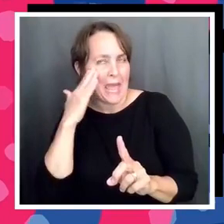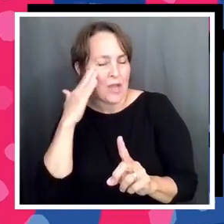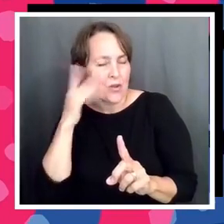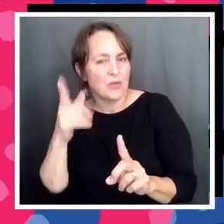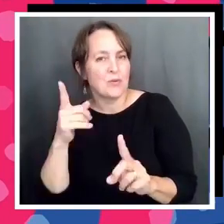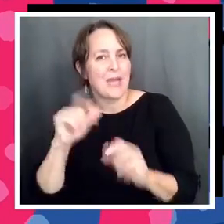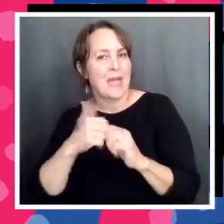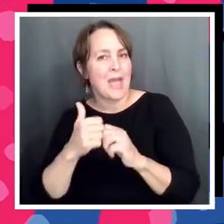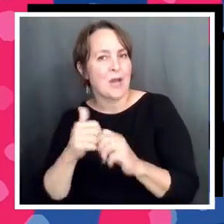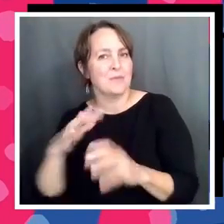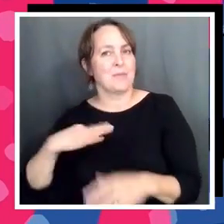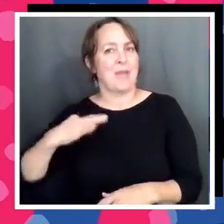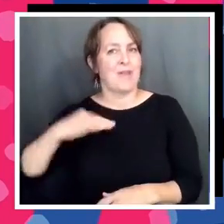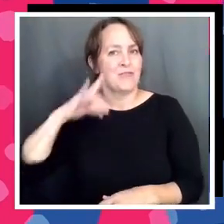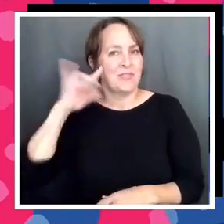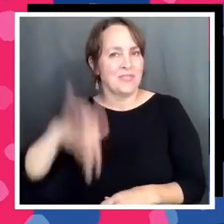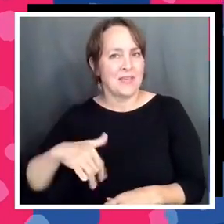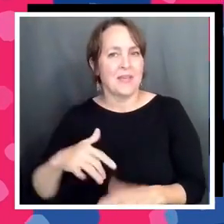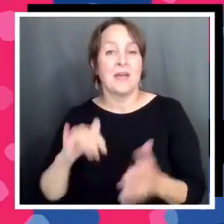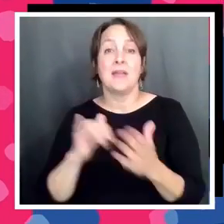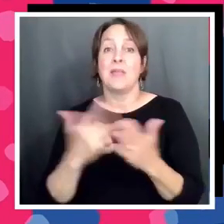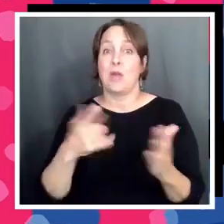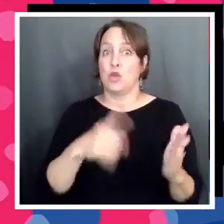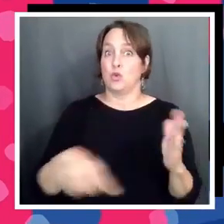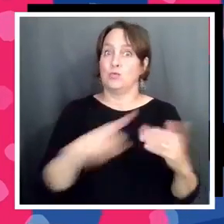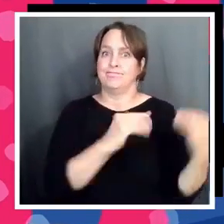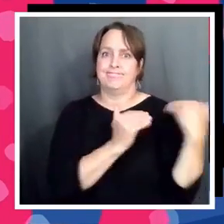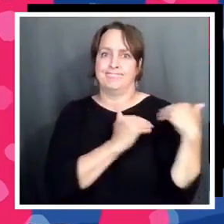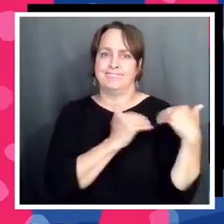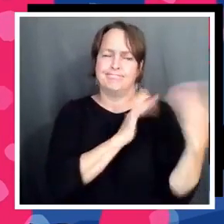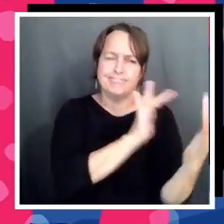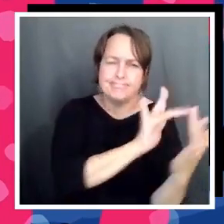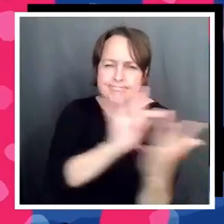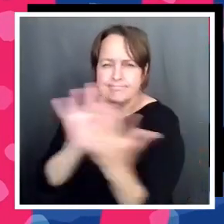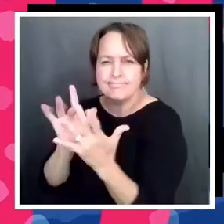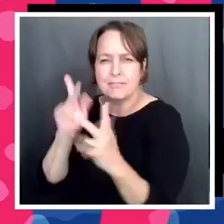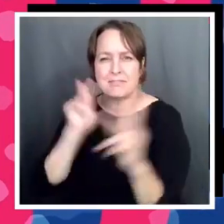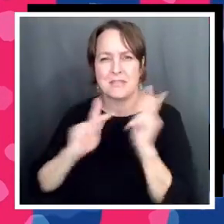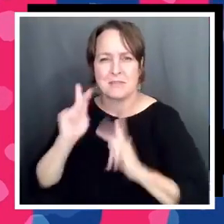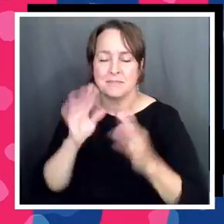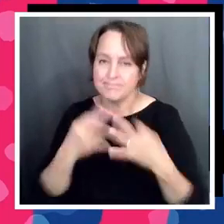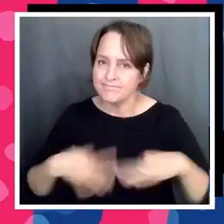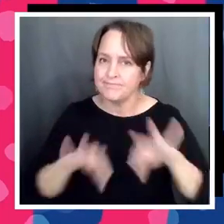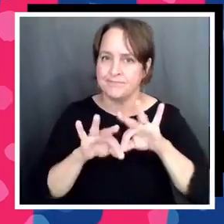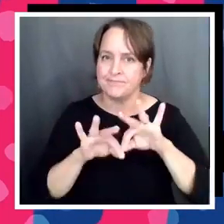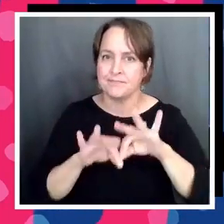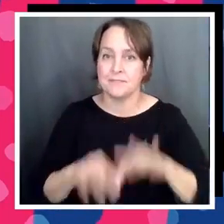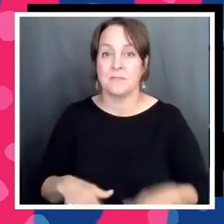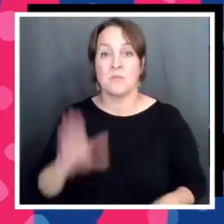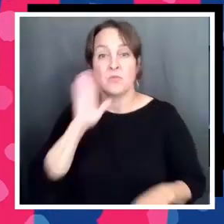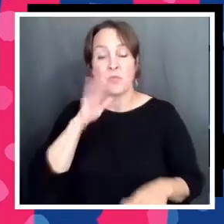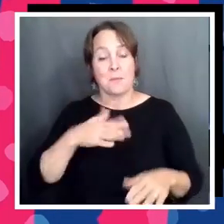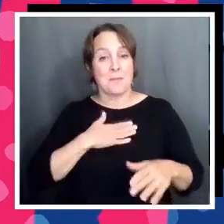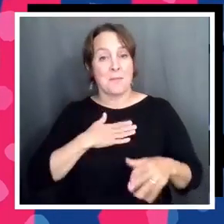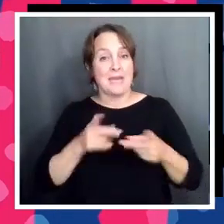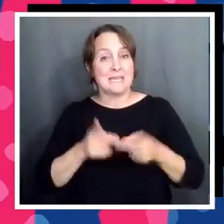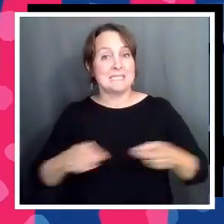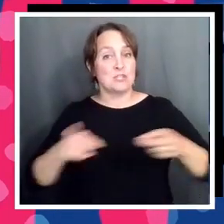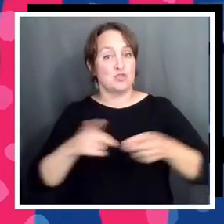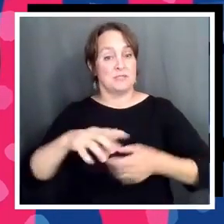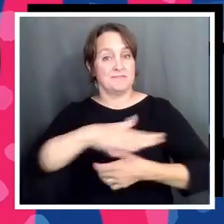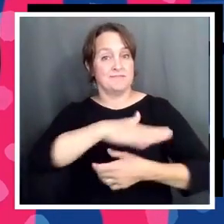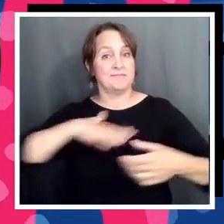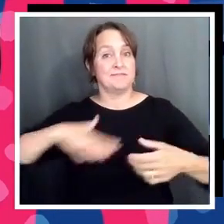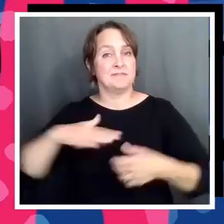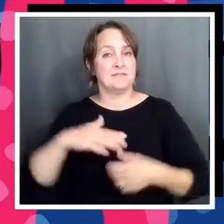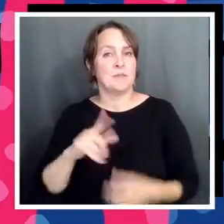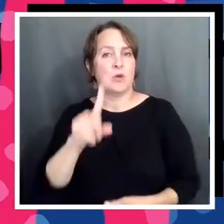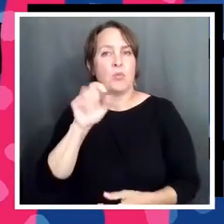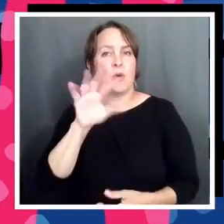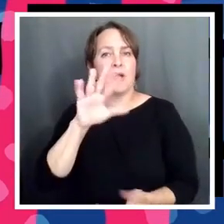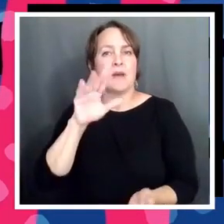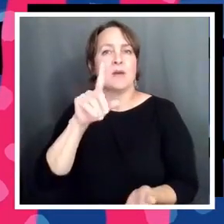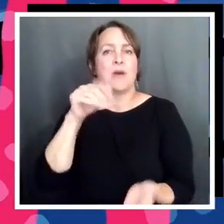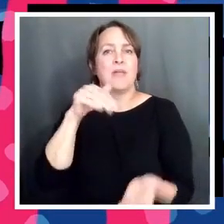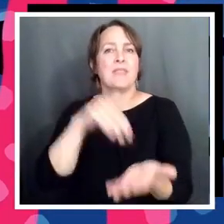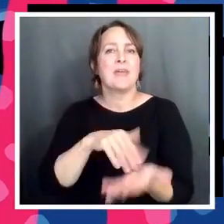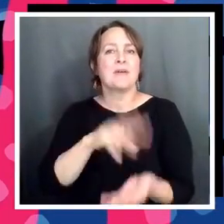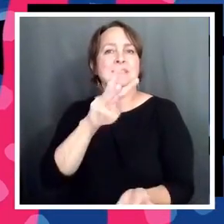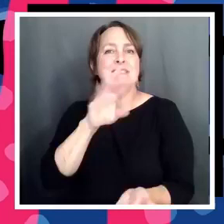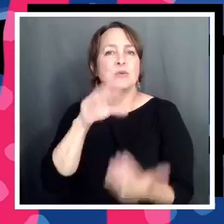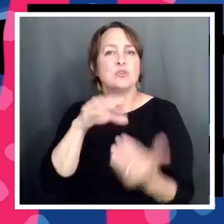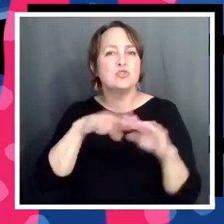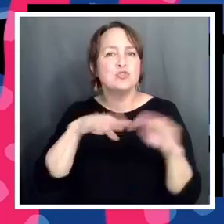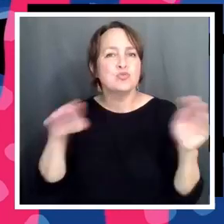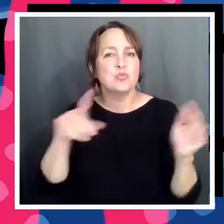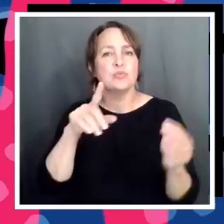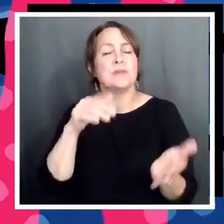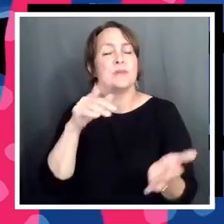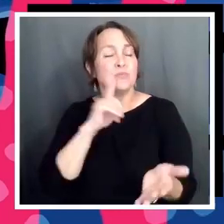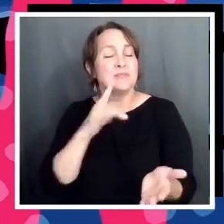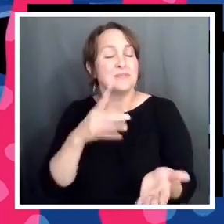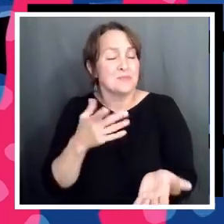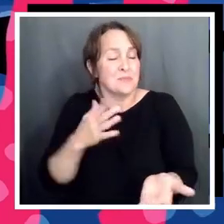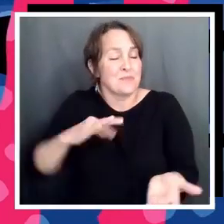AND APPLY.